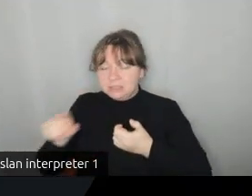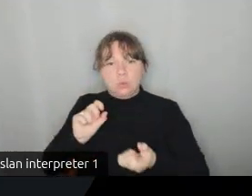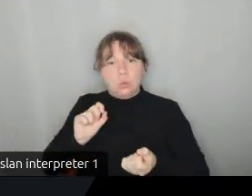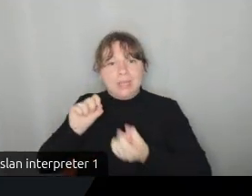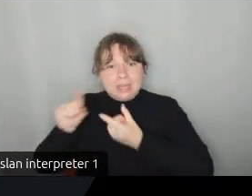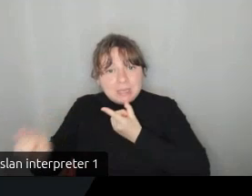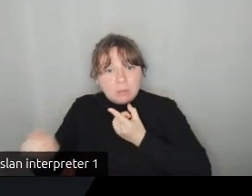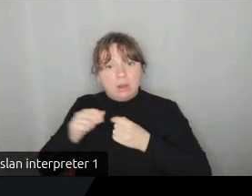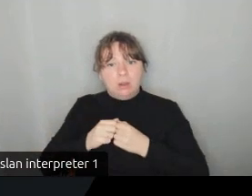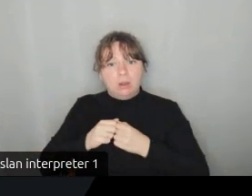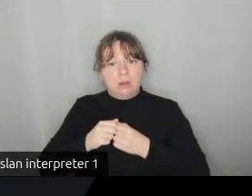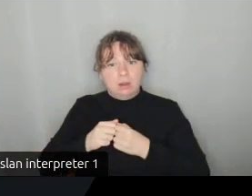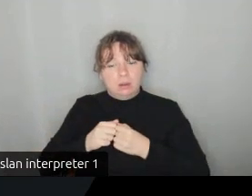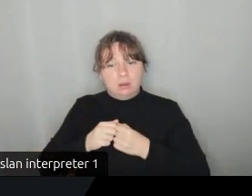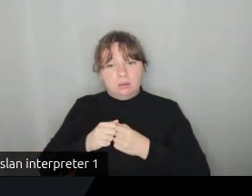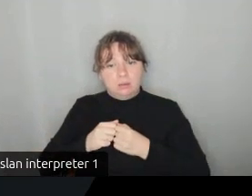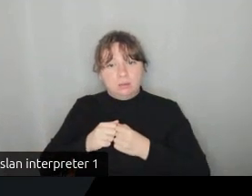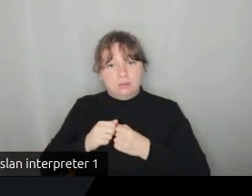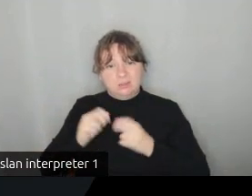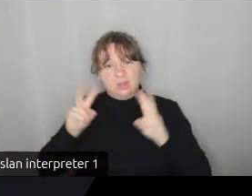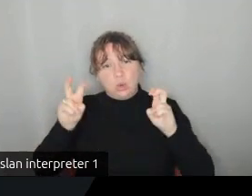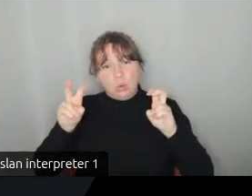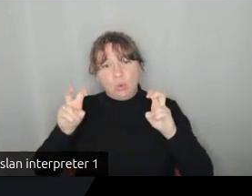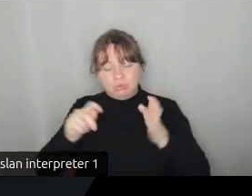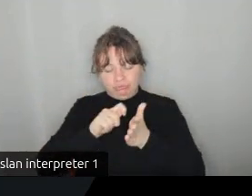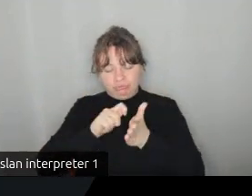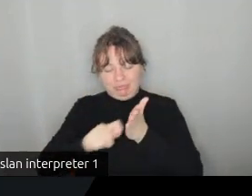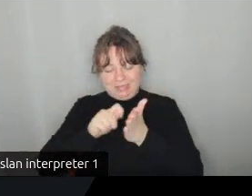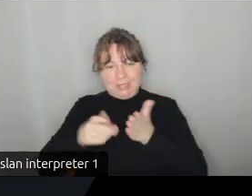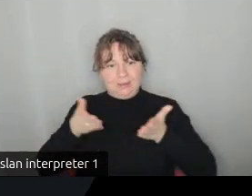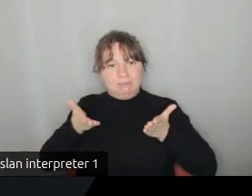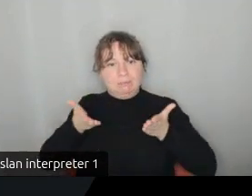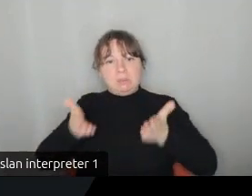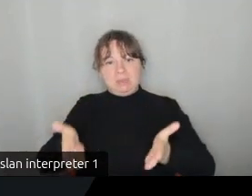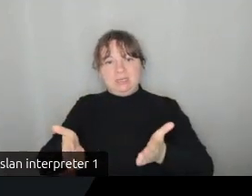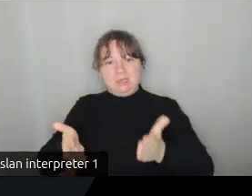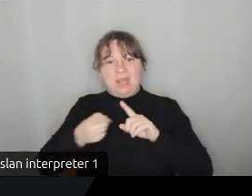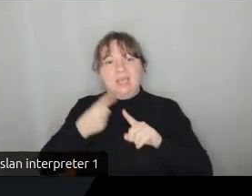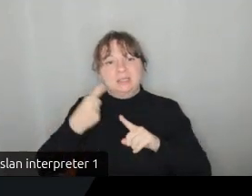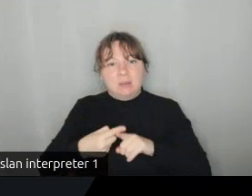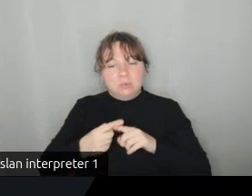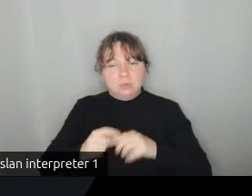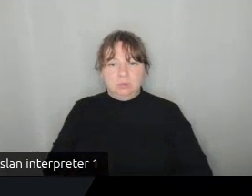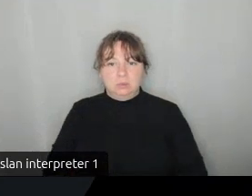Um this is also referred to as the written permission exception. Um now it can be for example